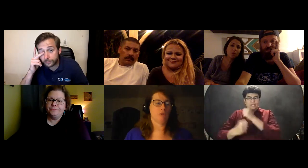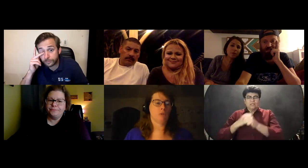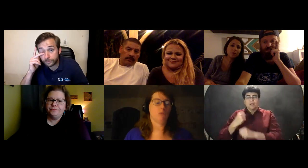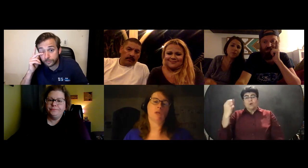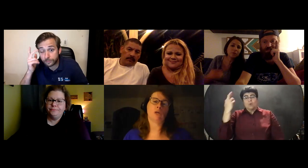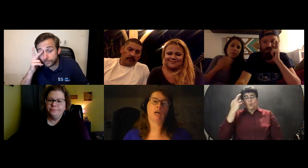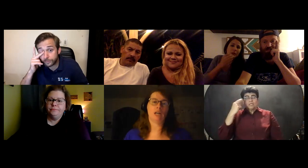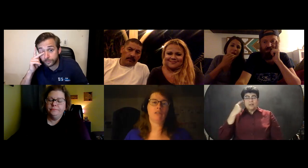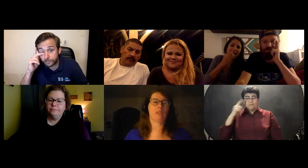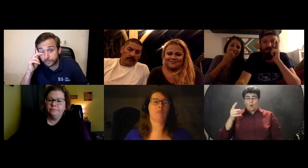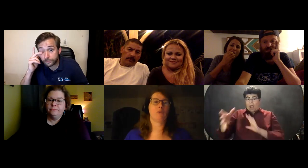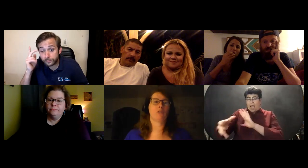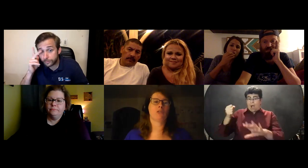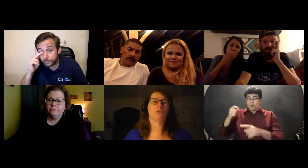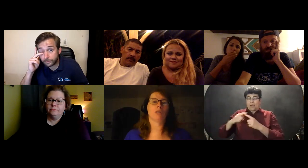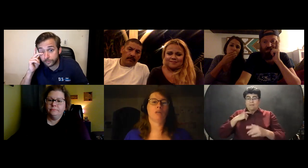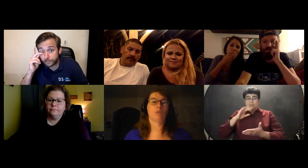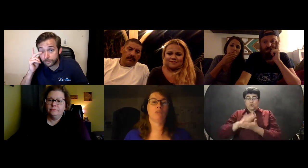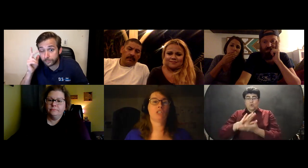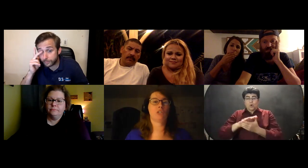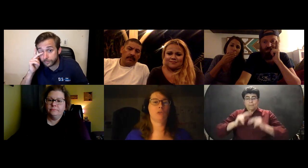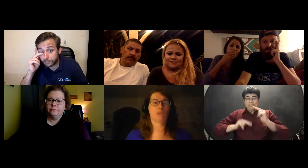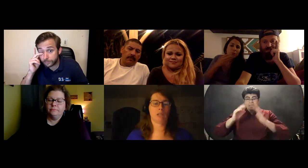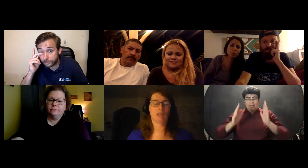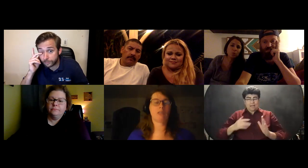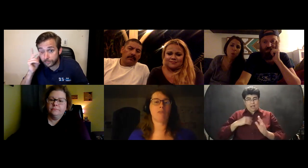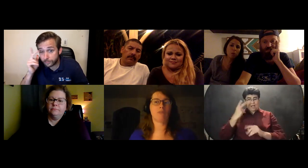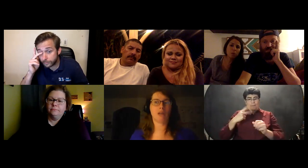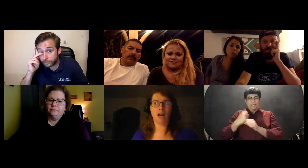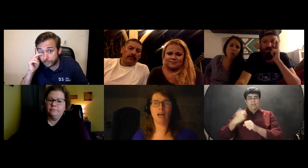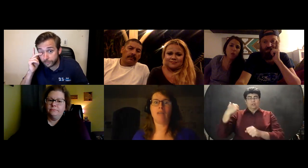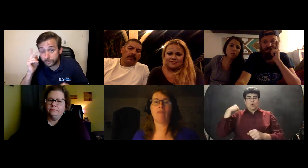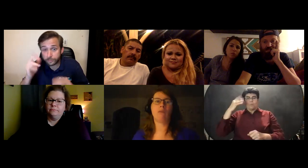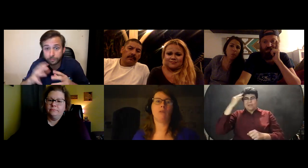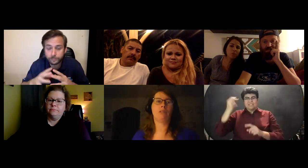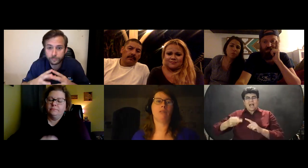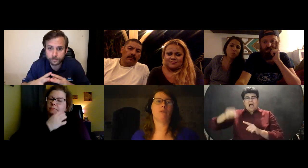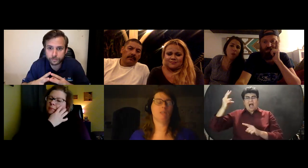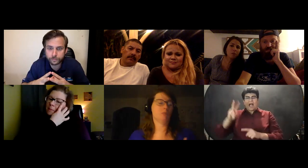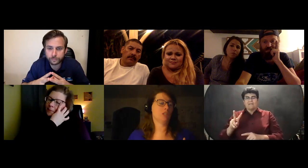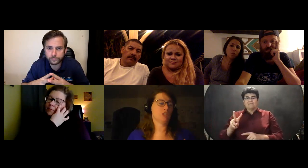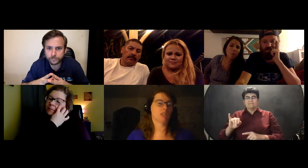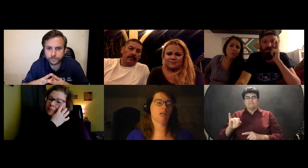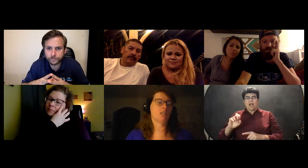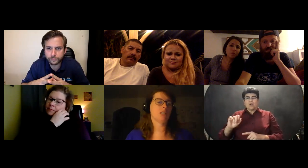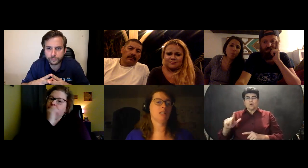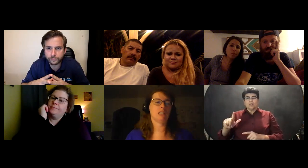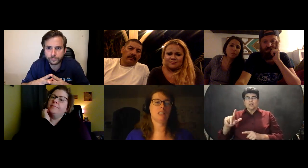pulling her out of the brick and mortar school a couple of years ago is because of a high viral load she was just